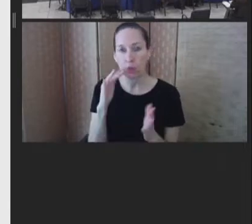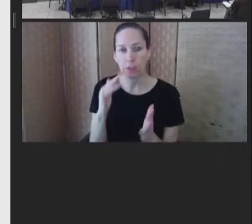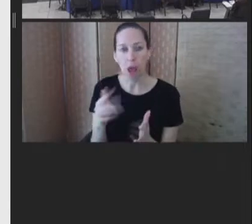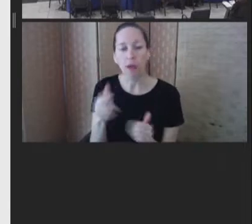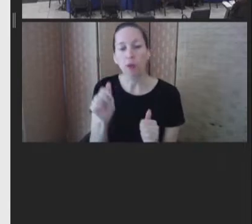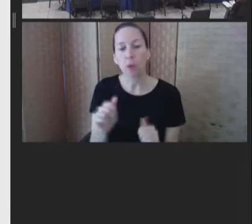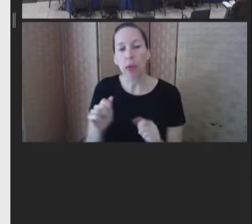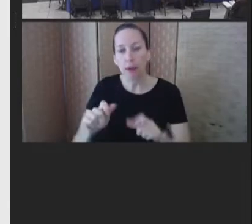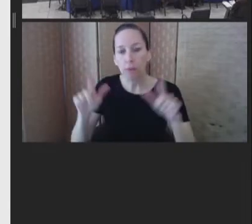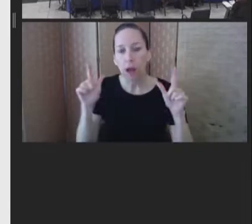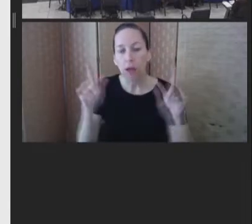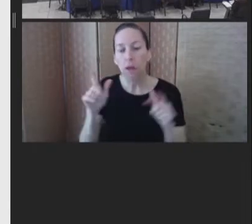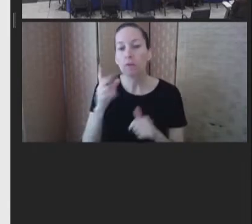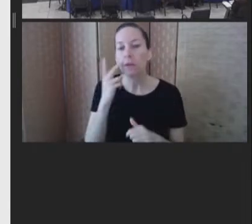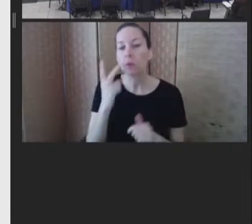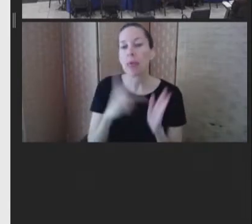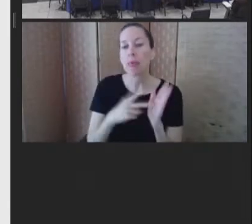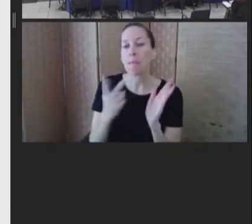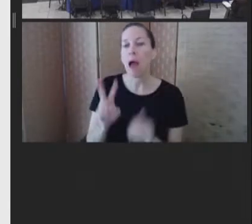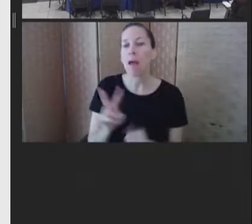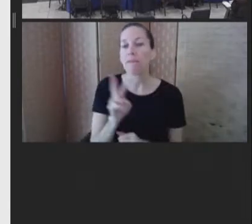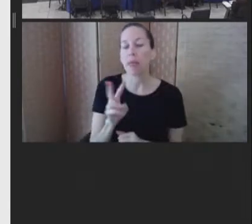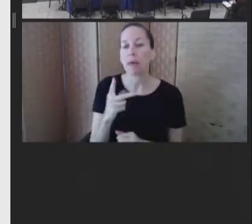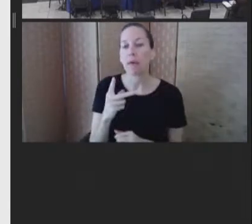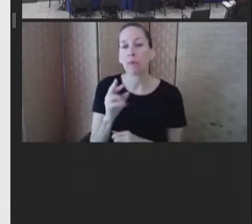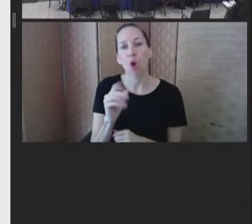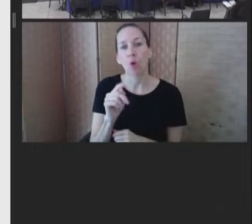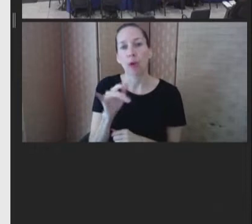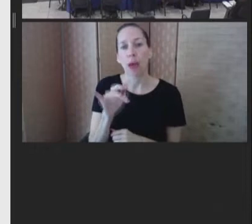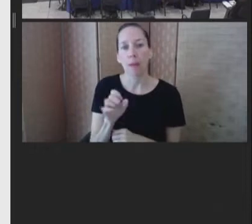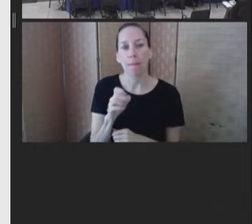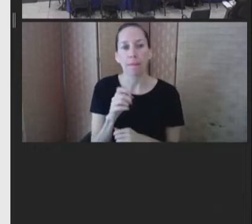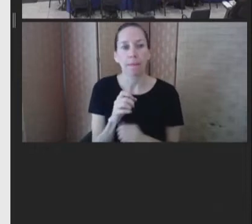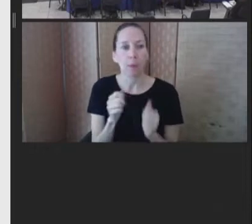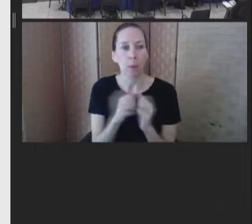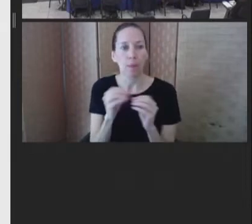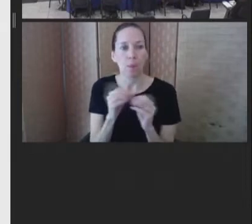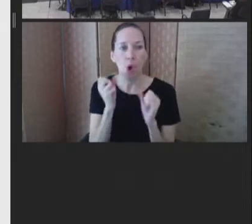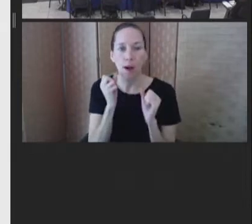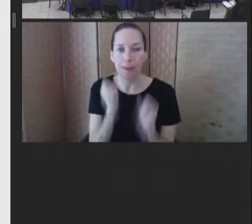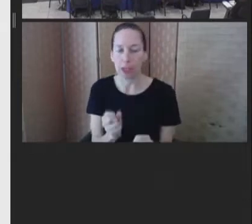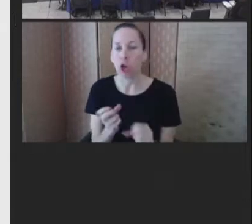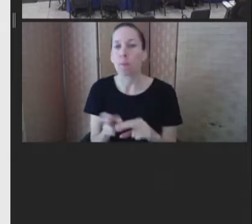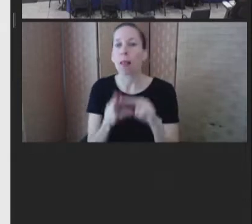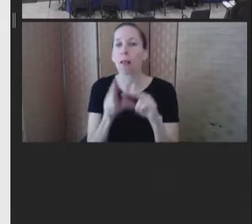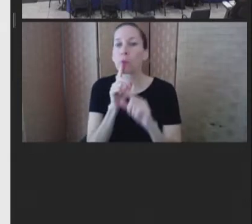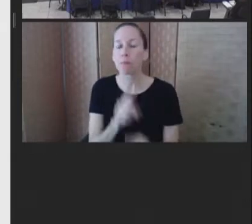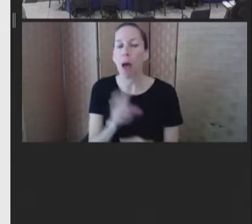prototype and beta, again with a bit more durable response six months later against